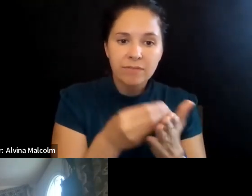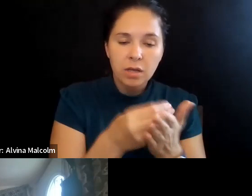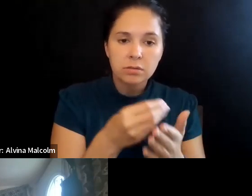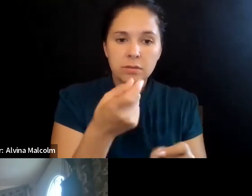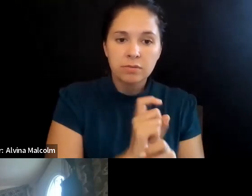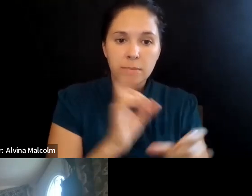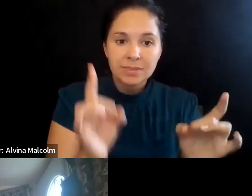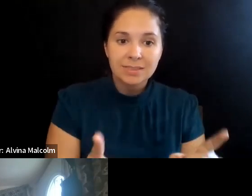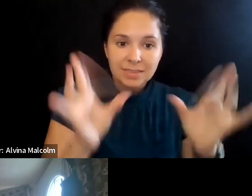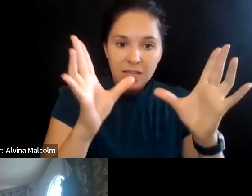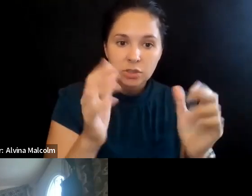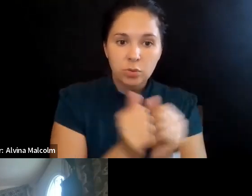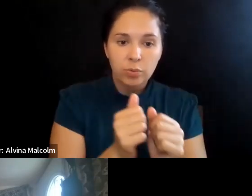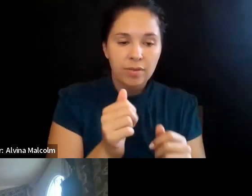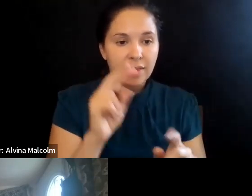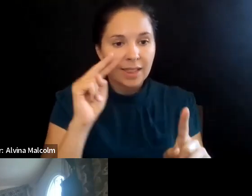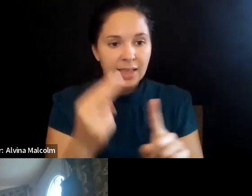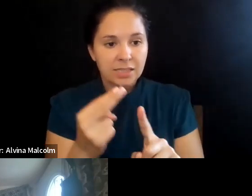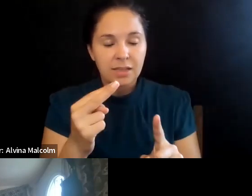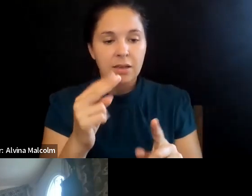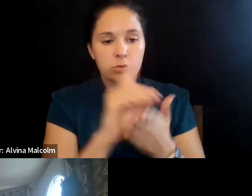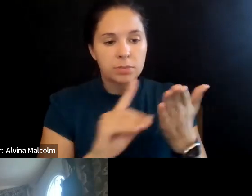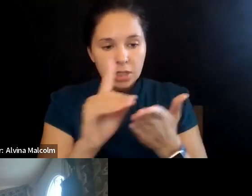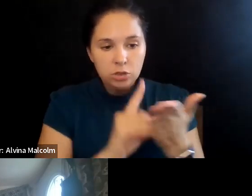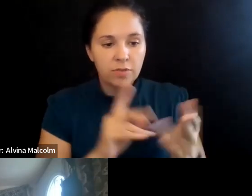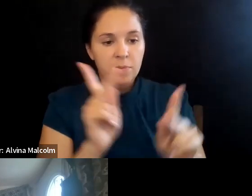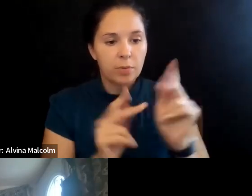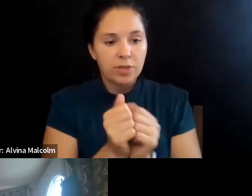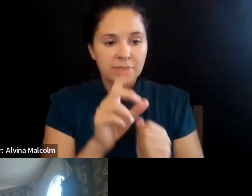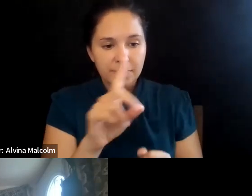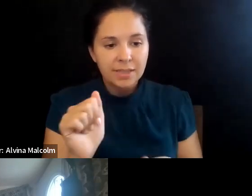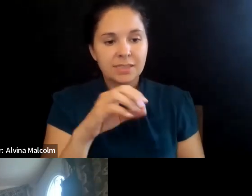technical assistance centers. It would also look back at evaluating